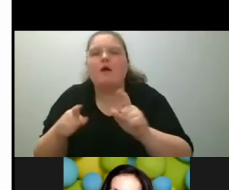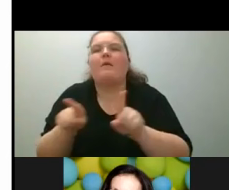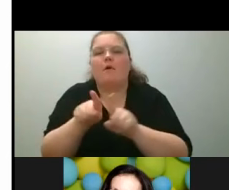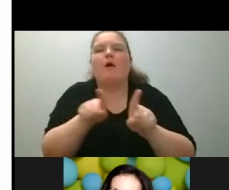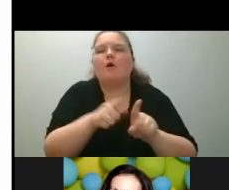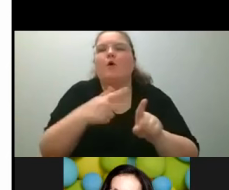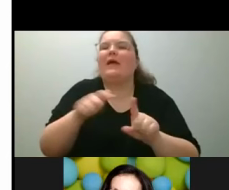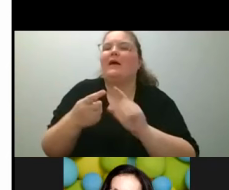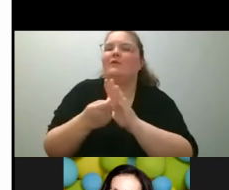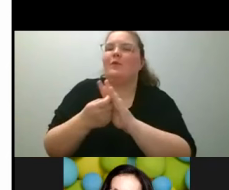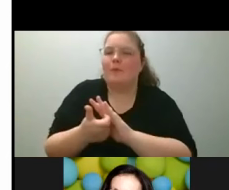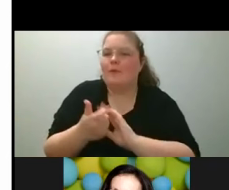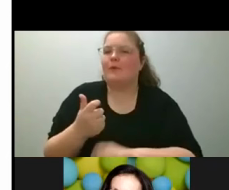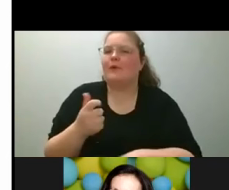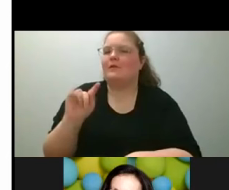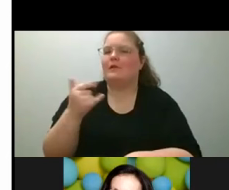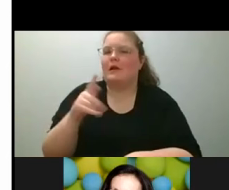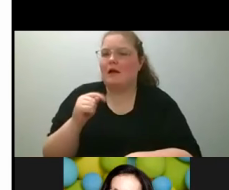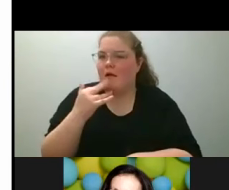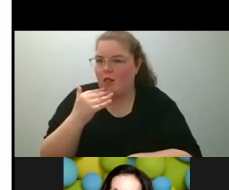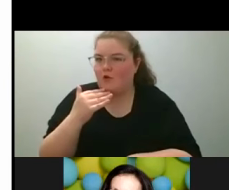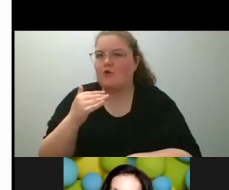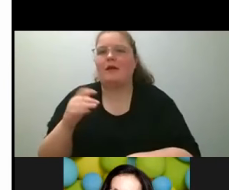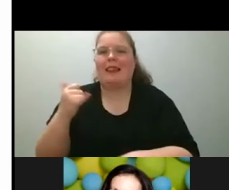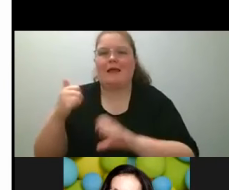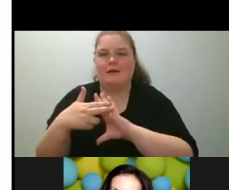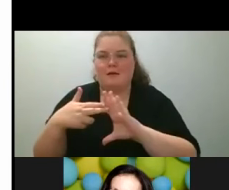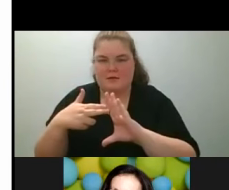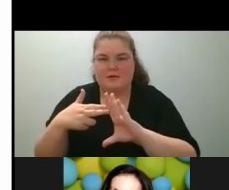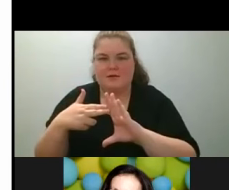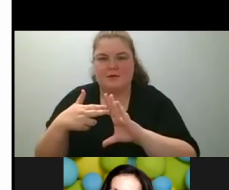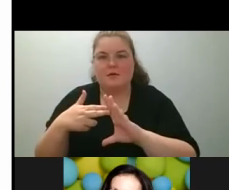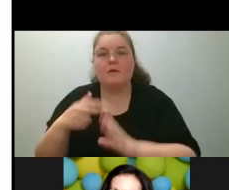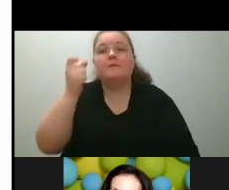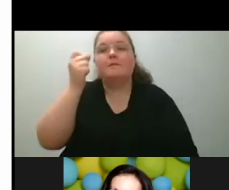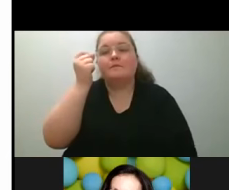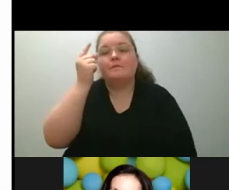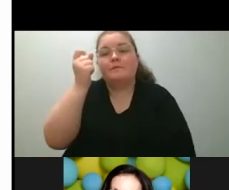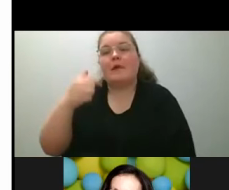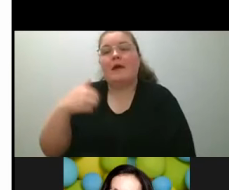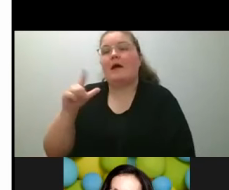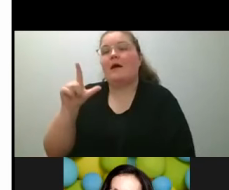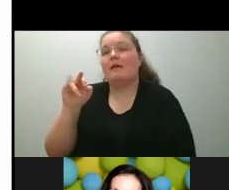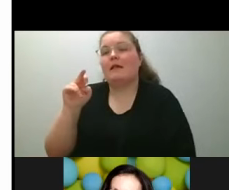to make sure that it's ready to go for you. I do have some links for some helpful YouTube videos today.